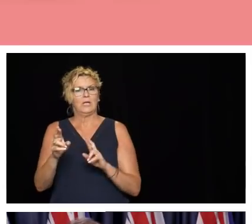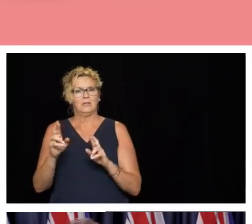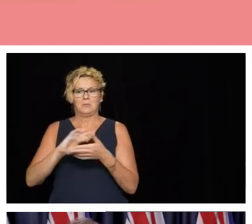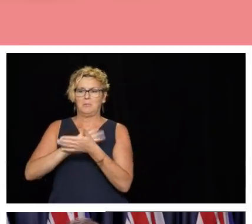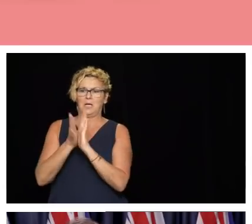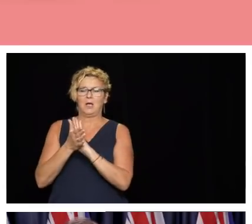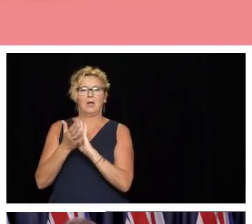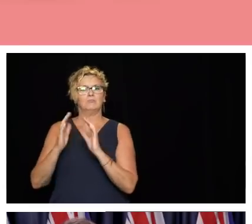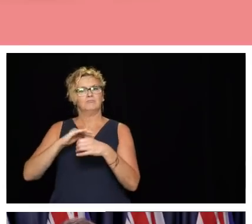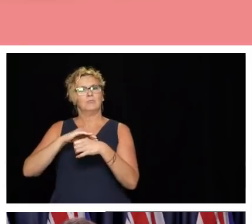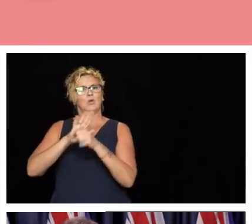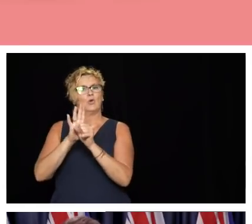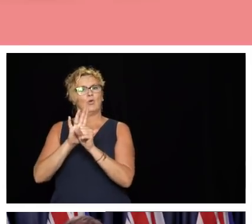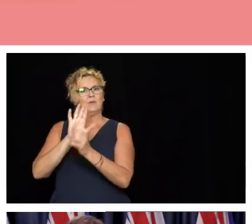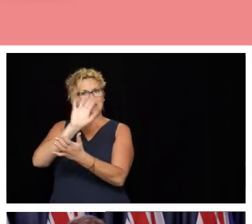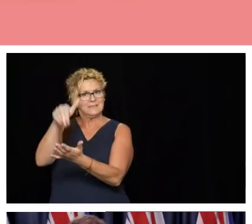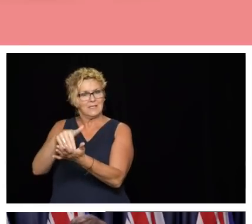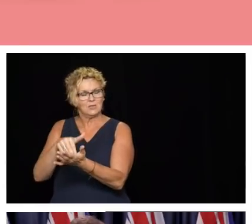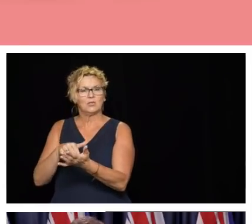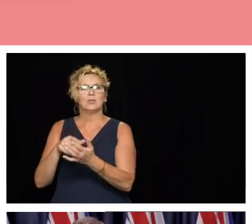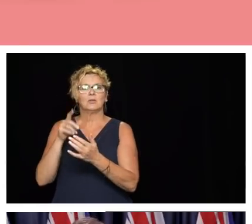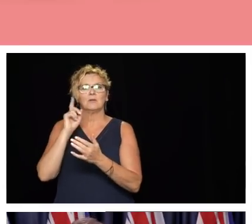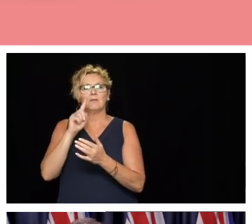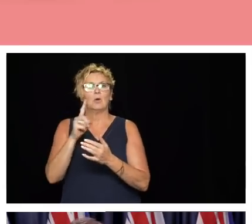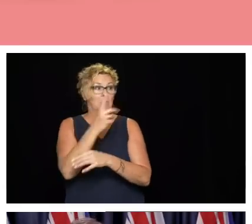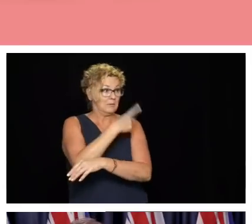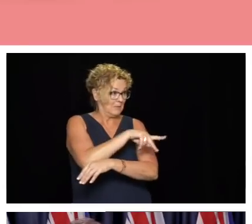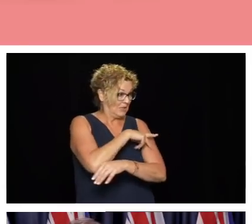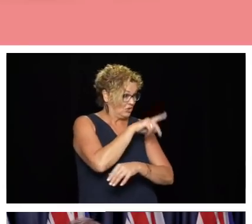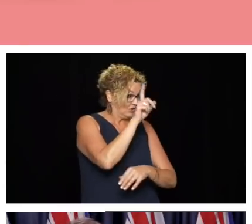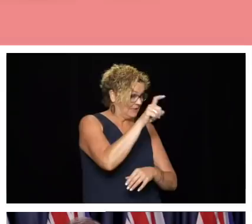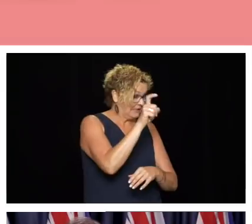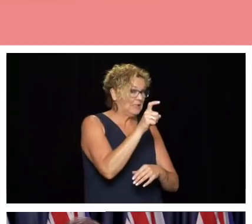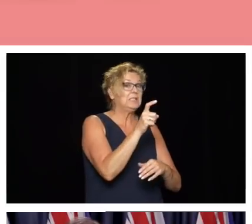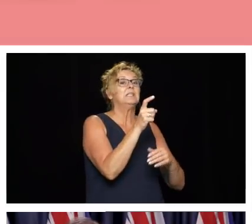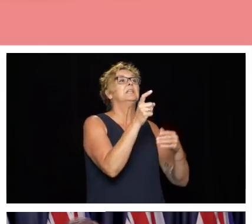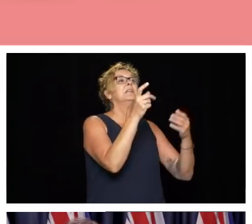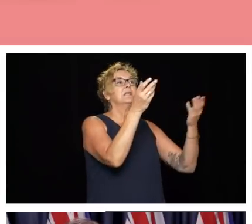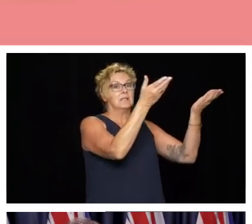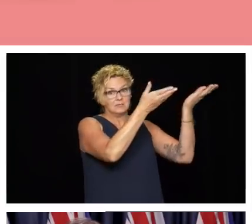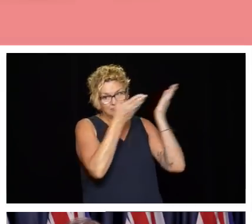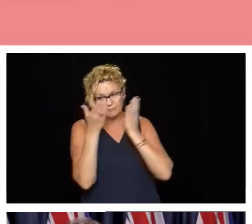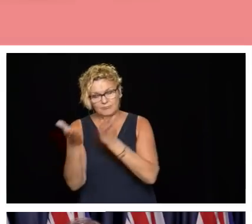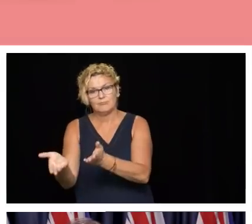means a priority. Hospital planning is focused on 19 COVID-19 sites with remaining hospital sites